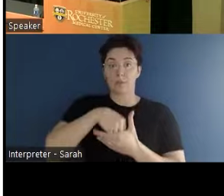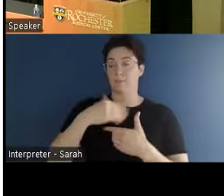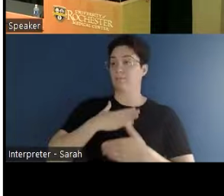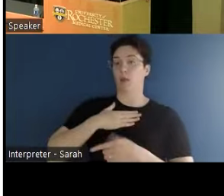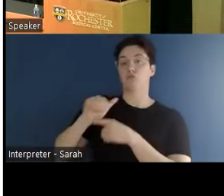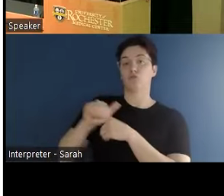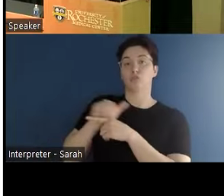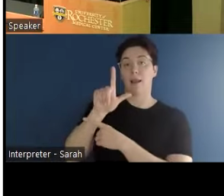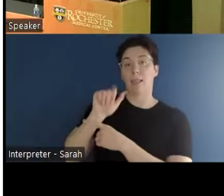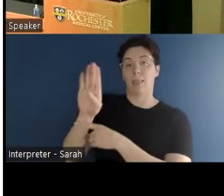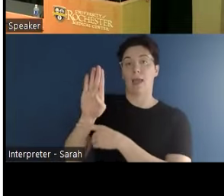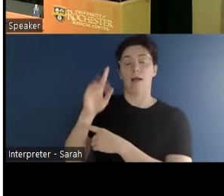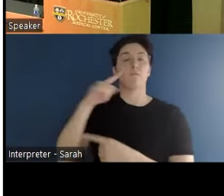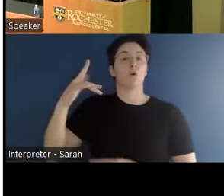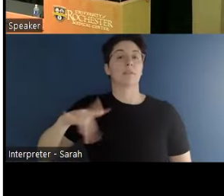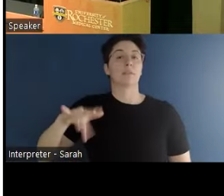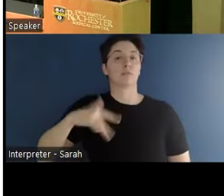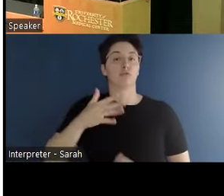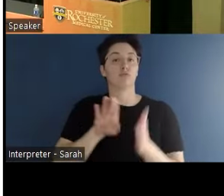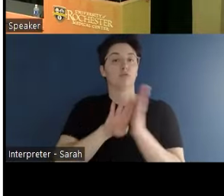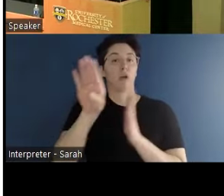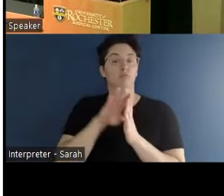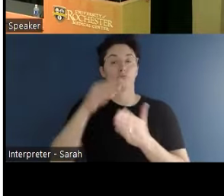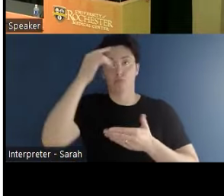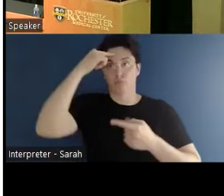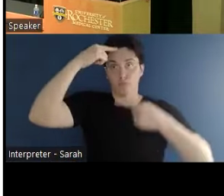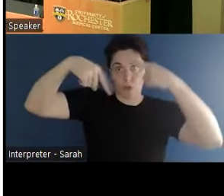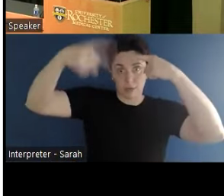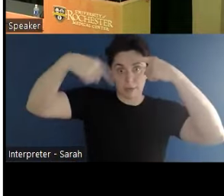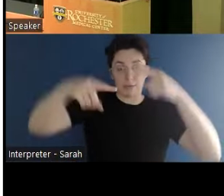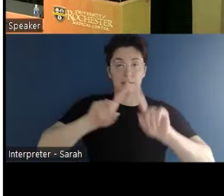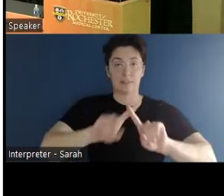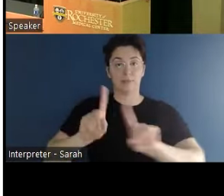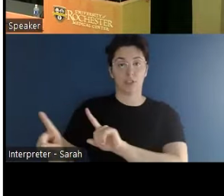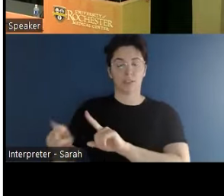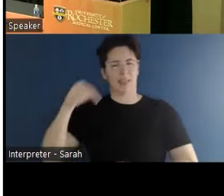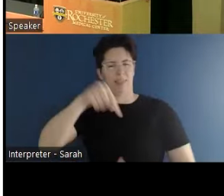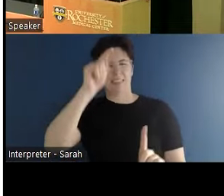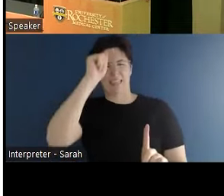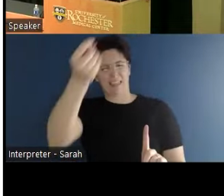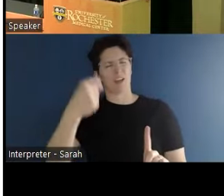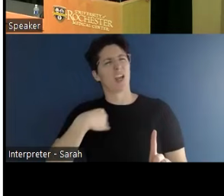sensory processing differences in autism this Theory seemed to be missing a big piece of the